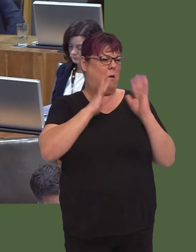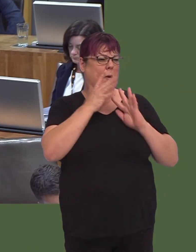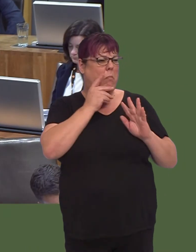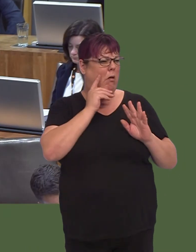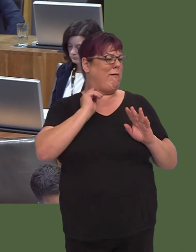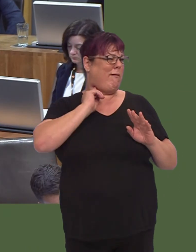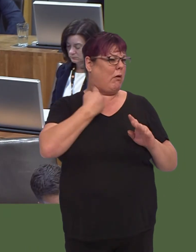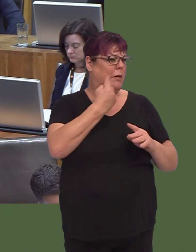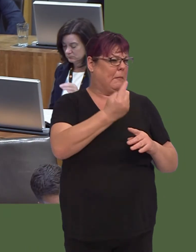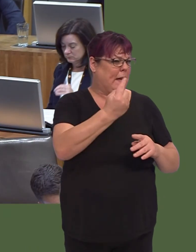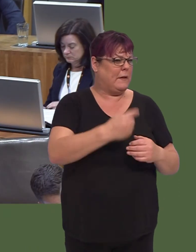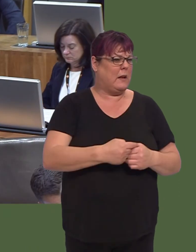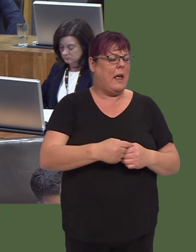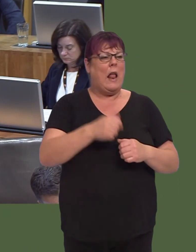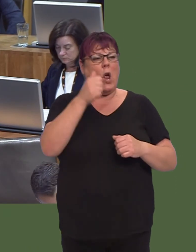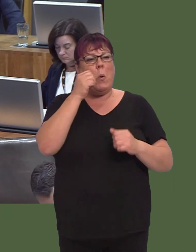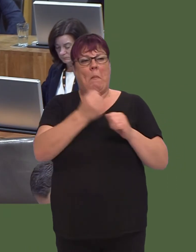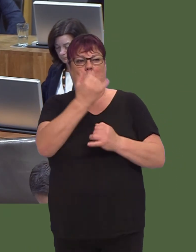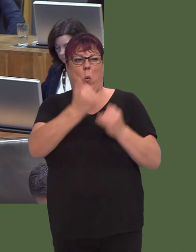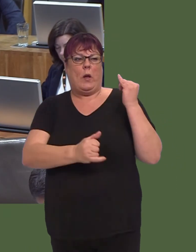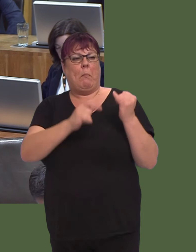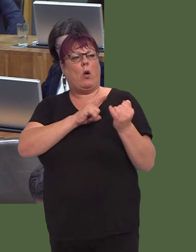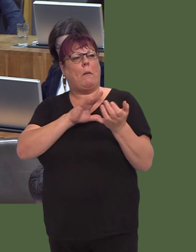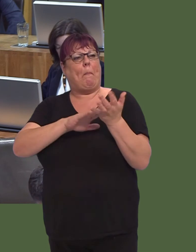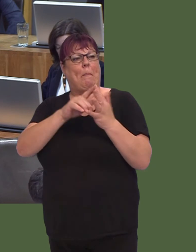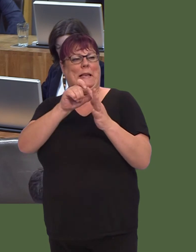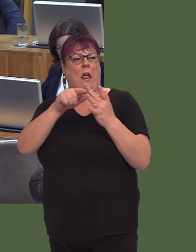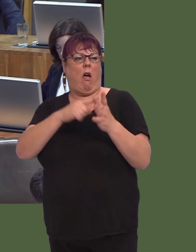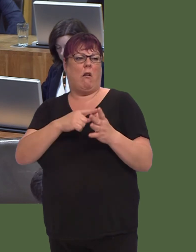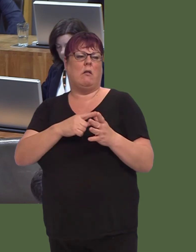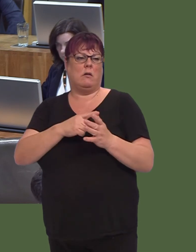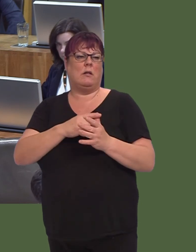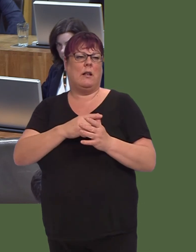sure the Member will remember itóstoked, I have to say, by the media coverage of the